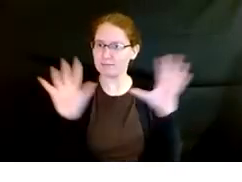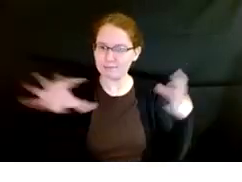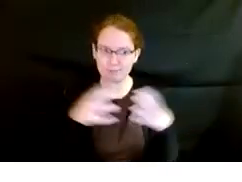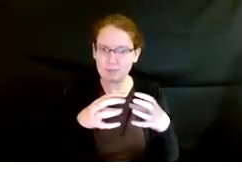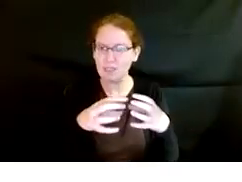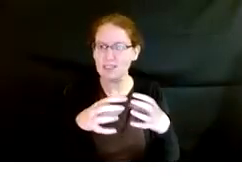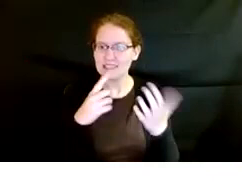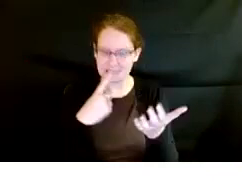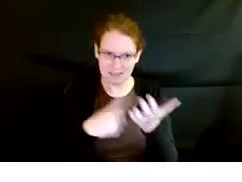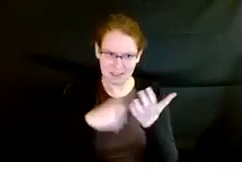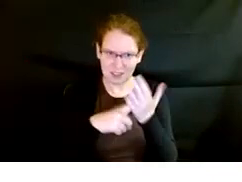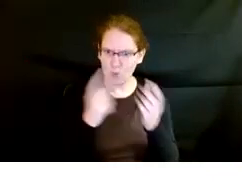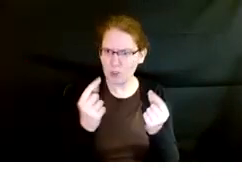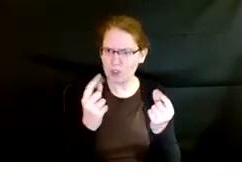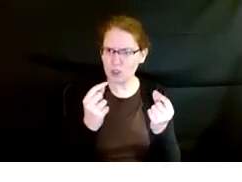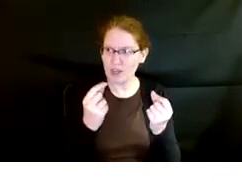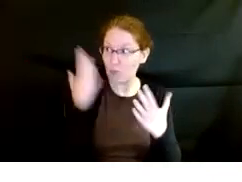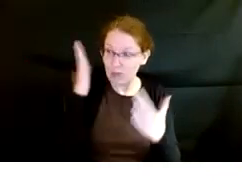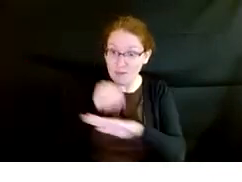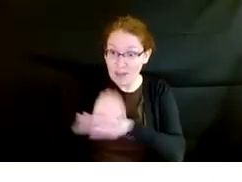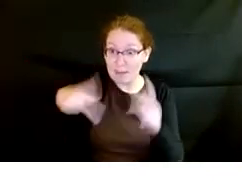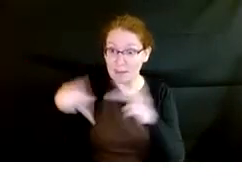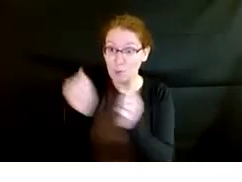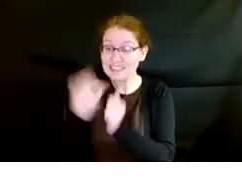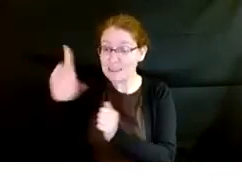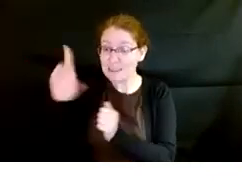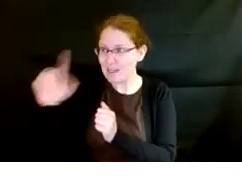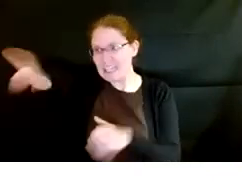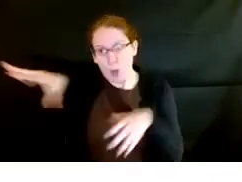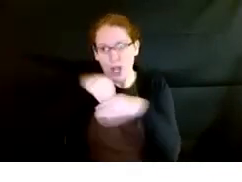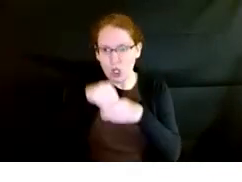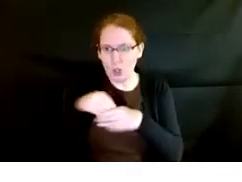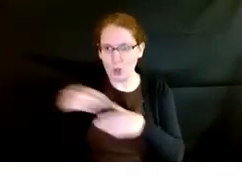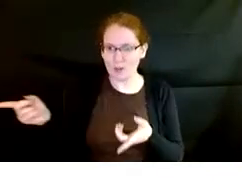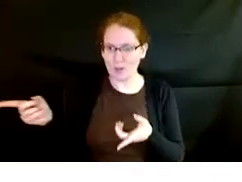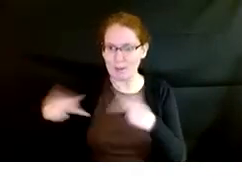guidance and it's going to affect people with disabilities to include the stakeholders early